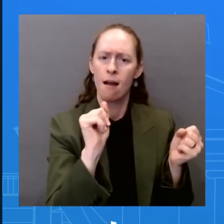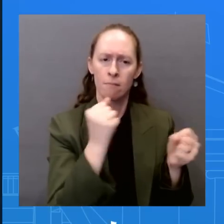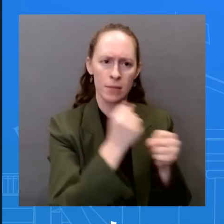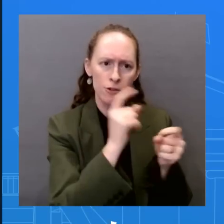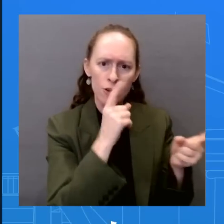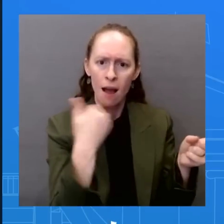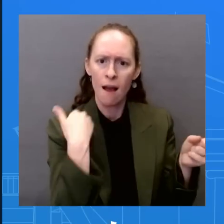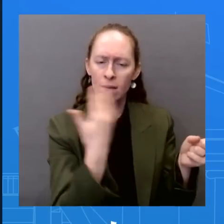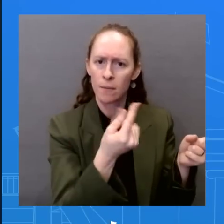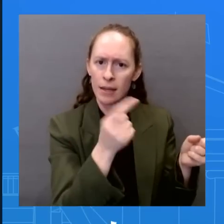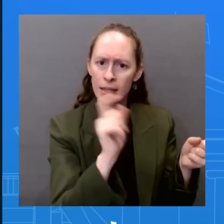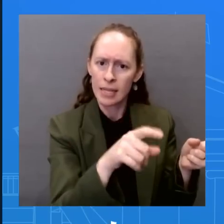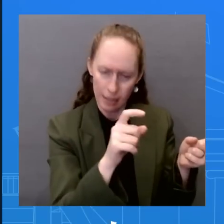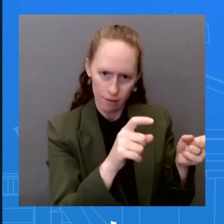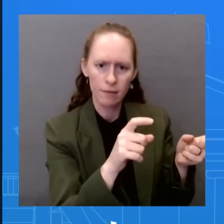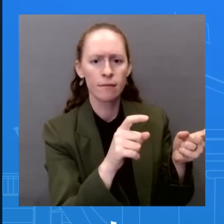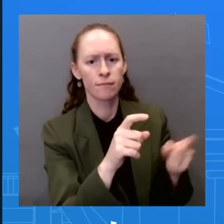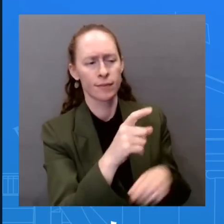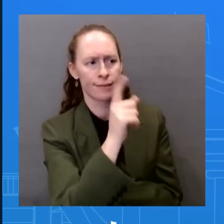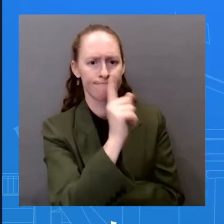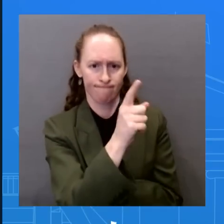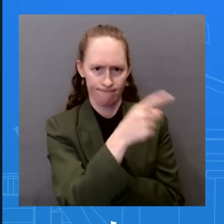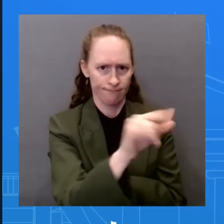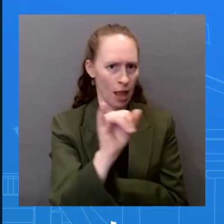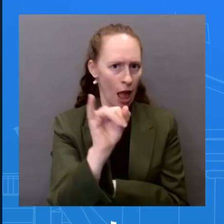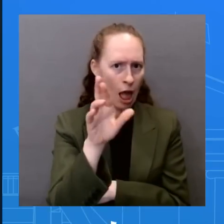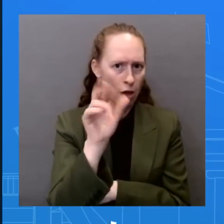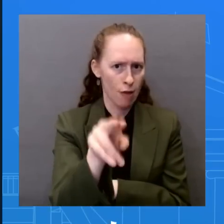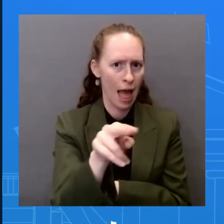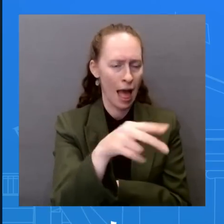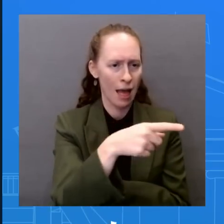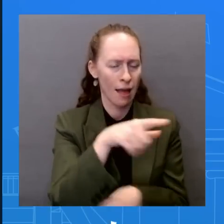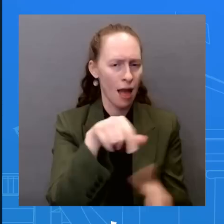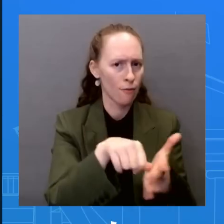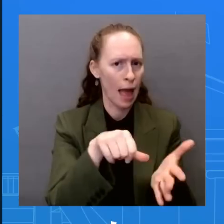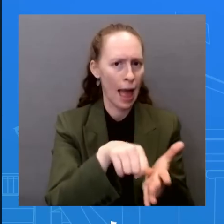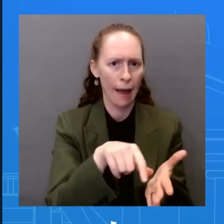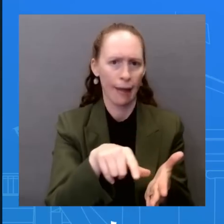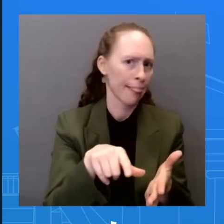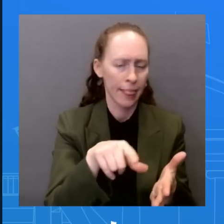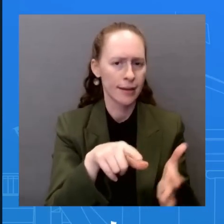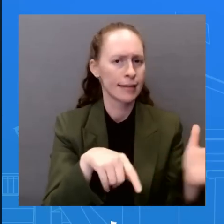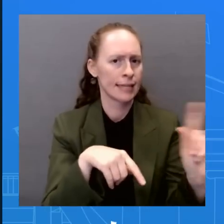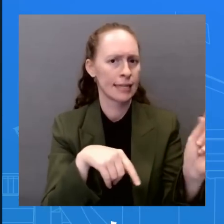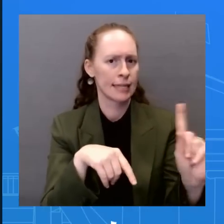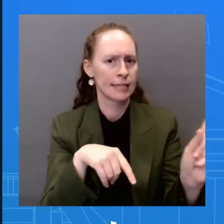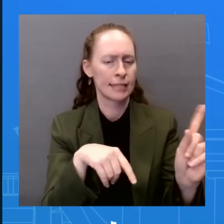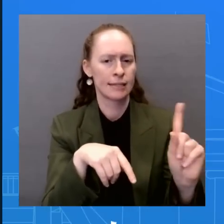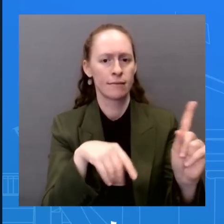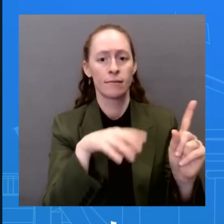to strengthen its cybersecurity and reinforce norms of responsible state behavior in cyberspace.